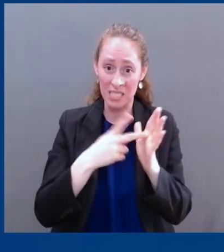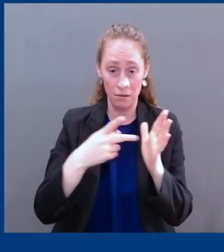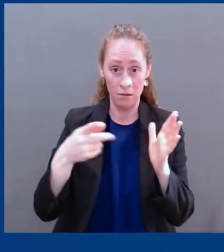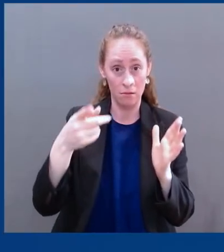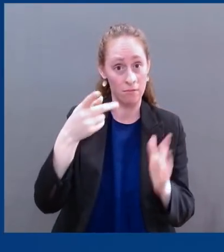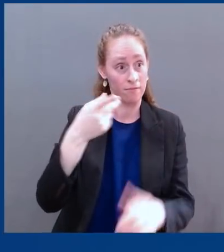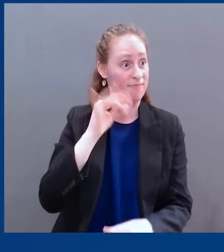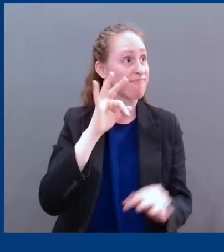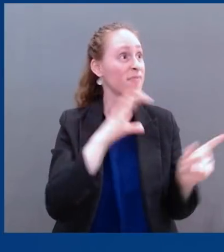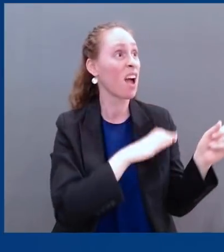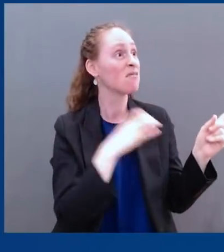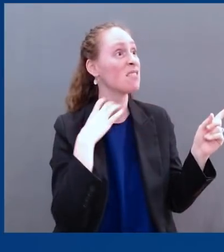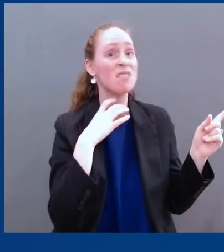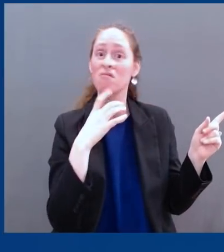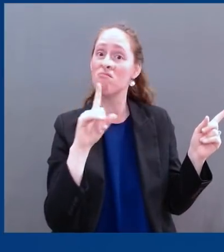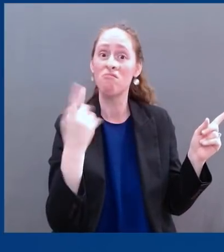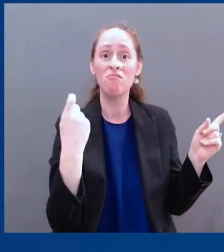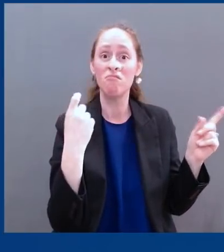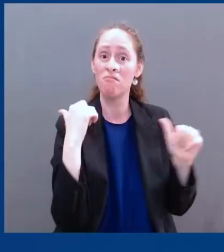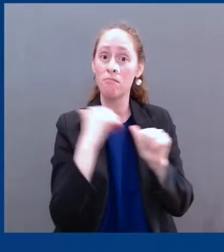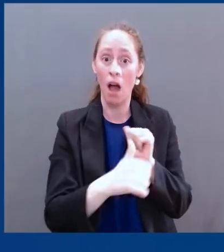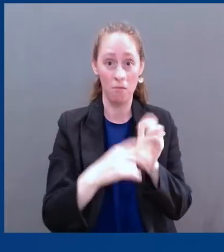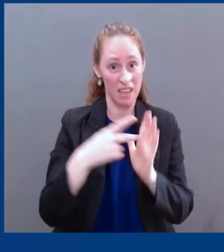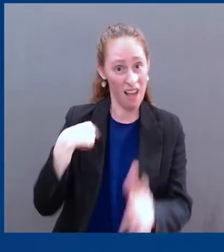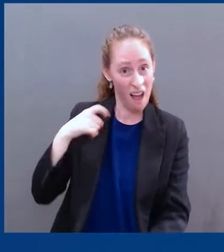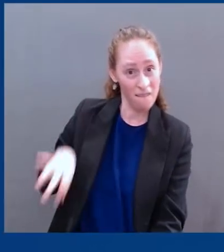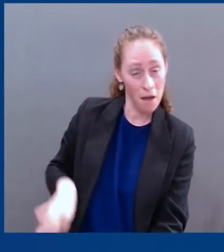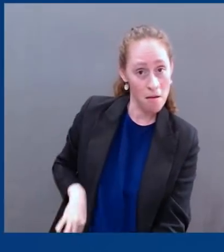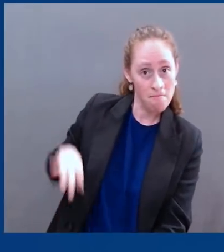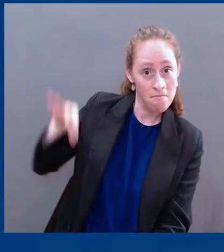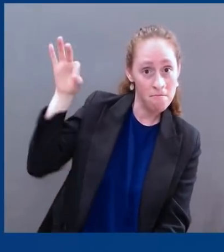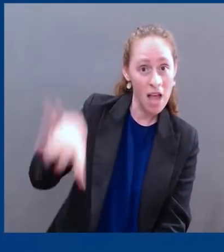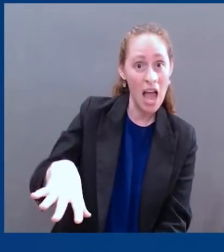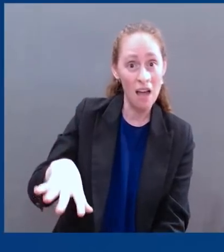or third shot yet and chose to do so in the coming weeks? Mr. Zients: Yeah, so let me make it clear